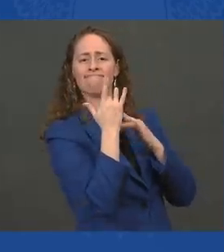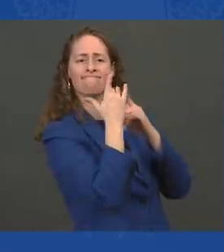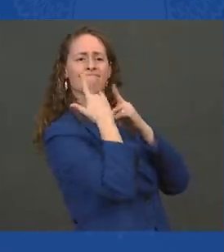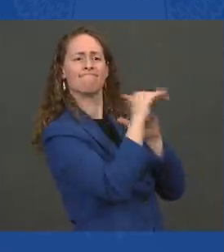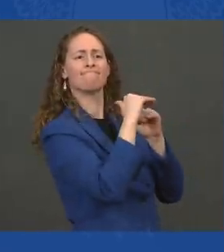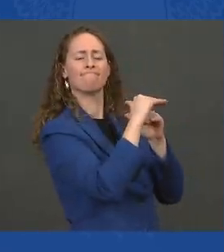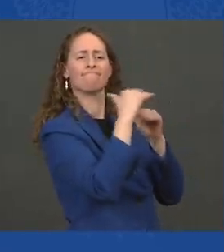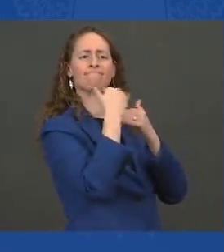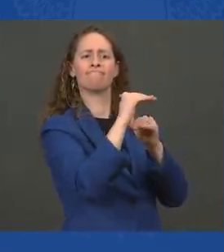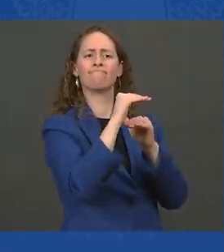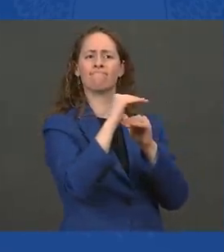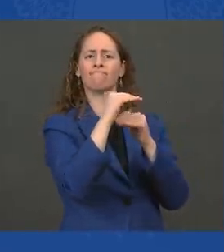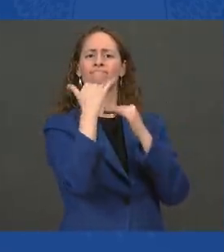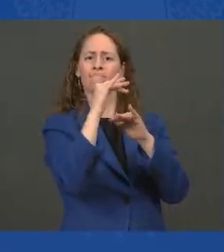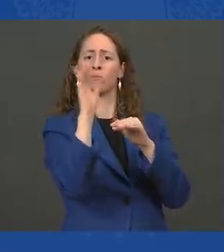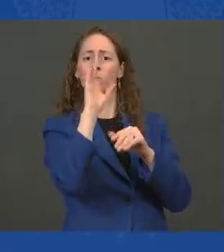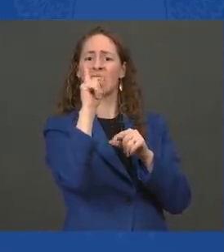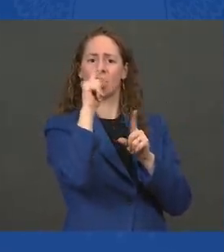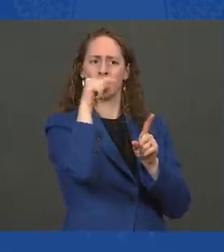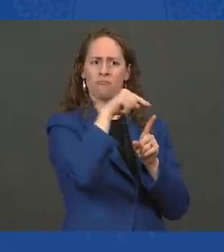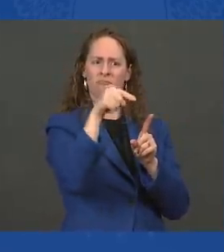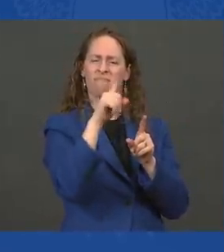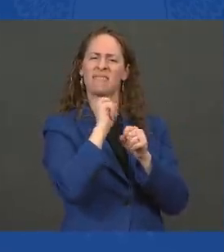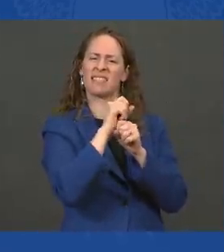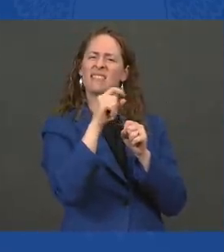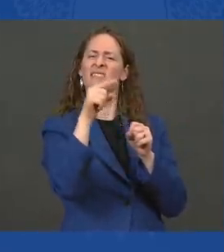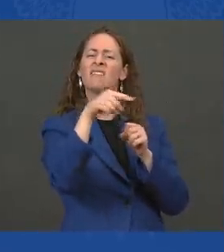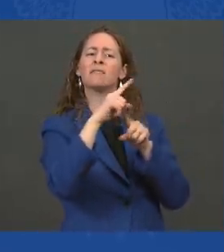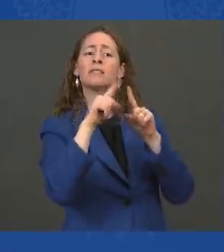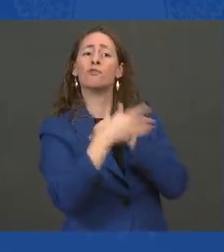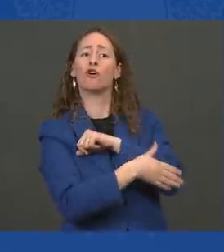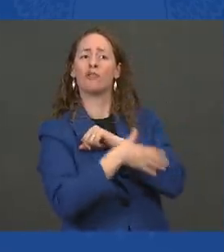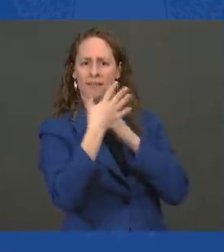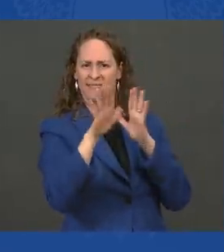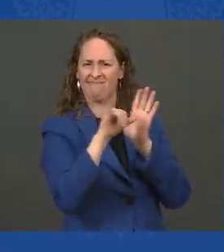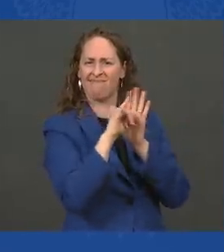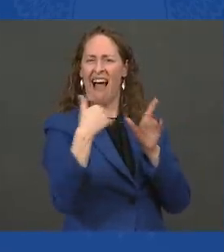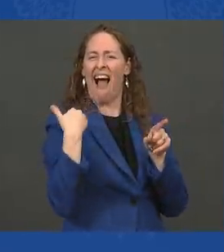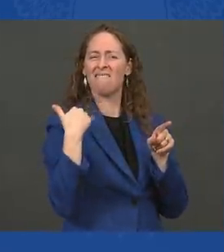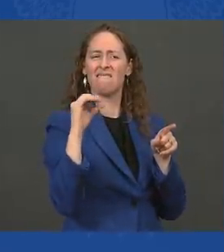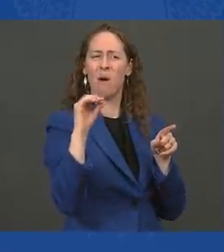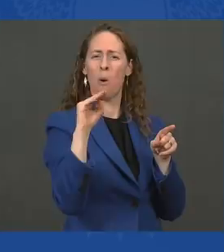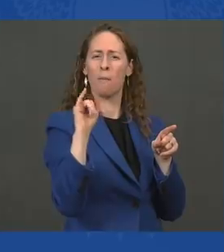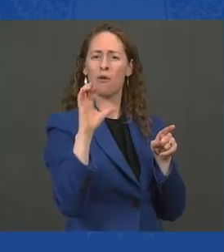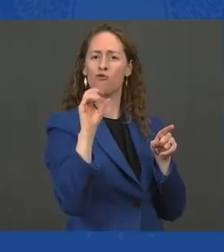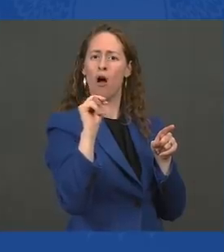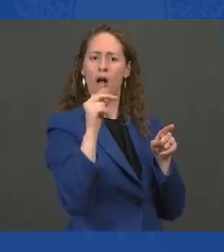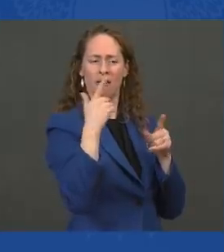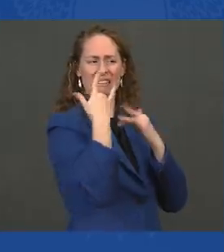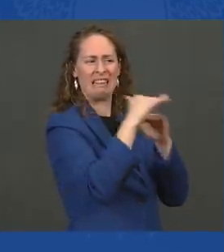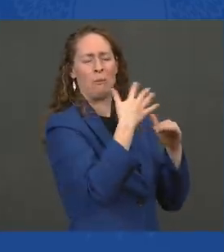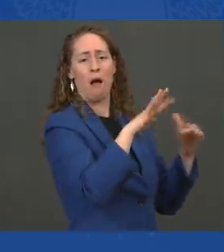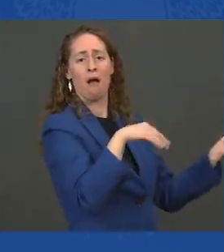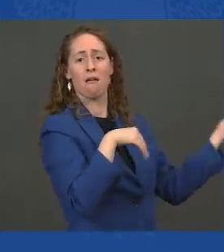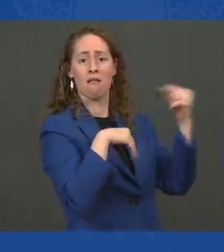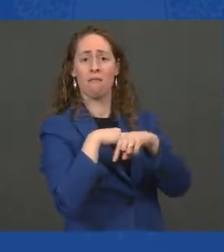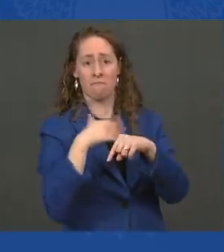to wear masks in indoor public spaces, but many states and cities, including Washington, D.C., have lifted mask mandates. So, are you calling on state and local and officials